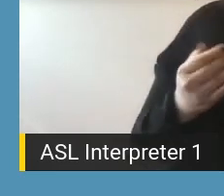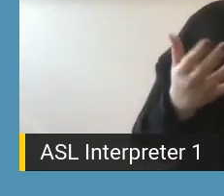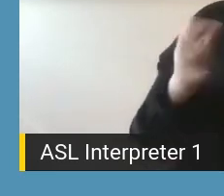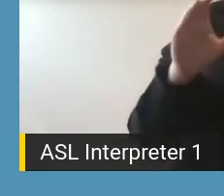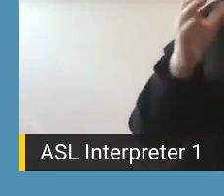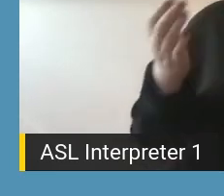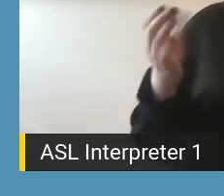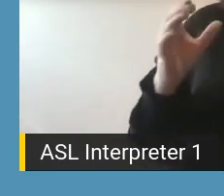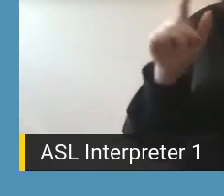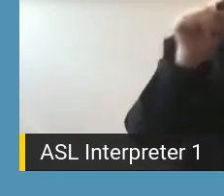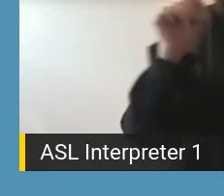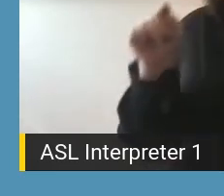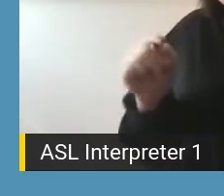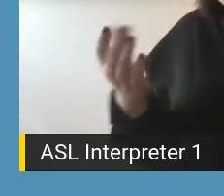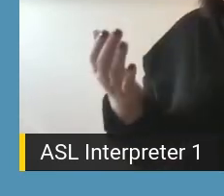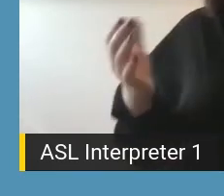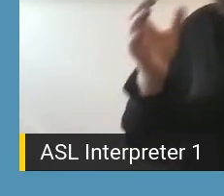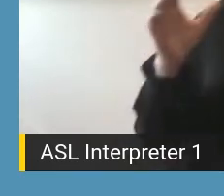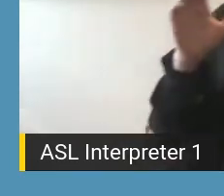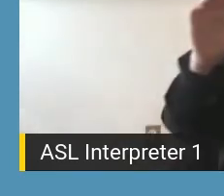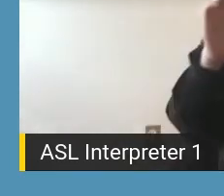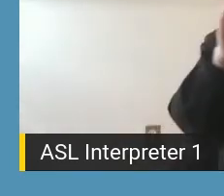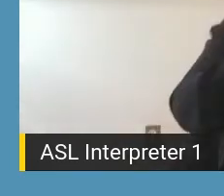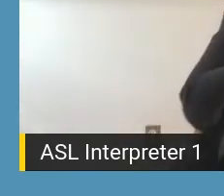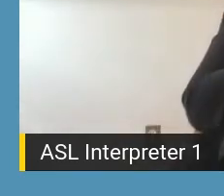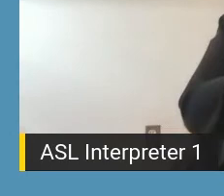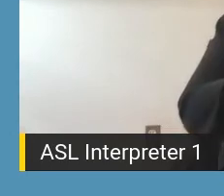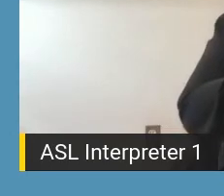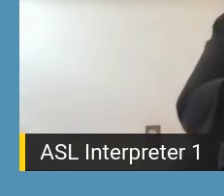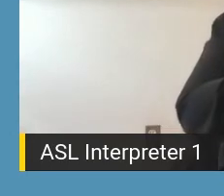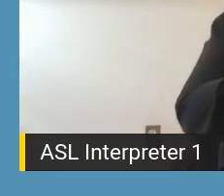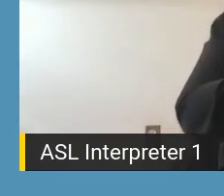like versus what they said or even if the person that was interviewed says hey wait